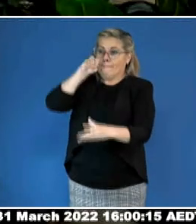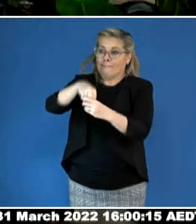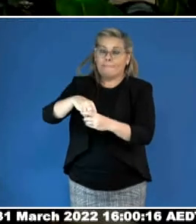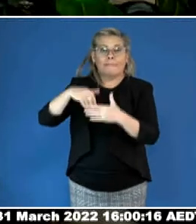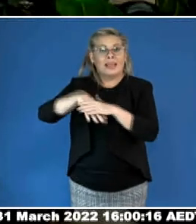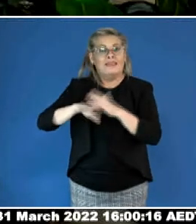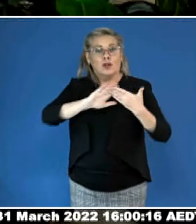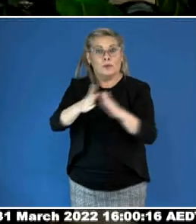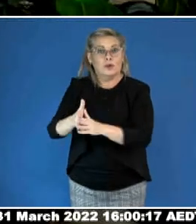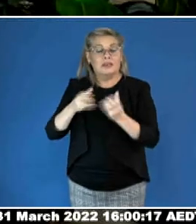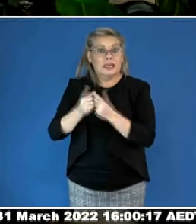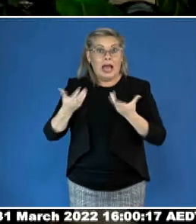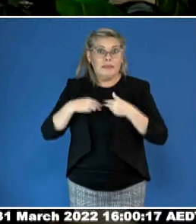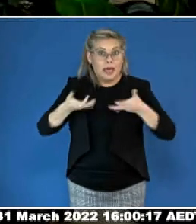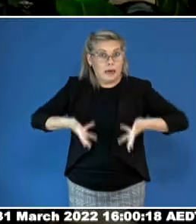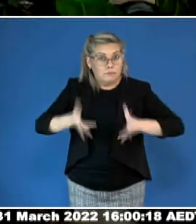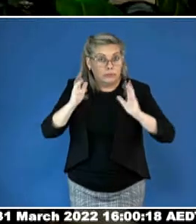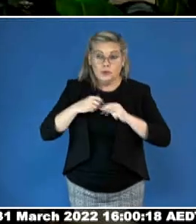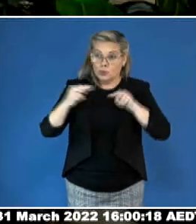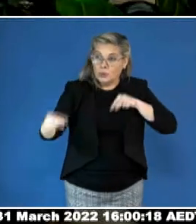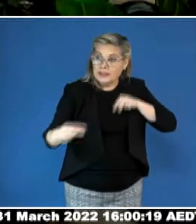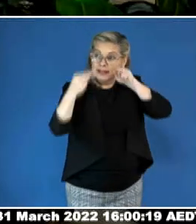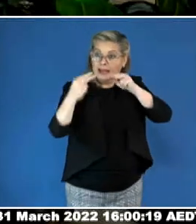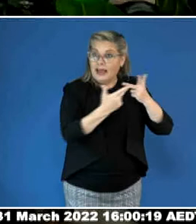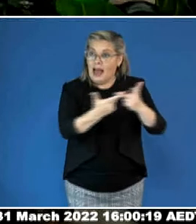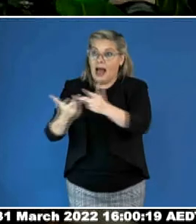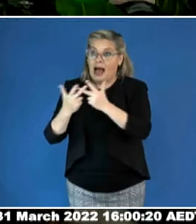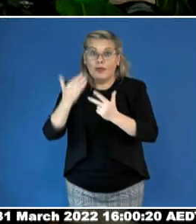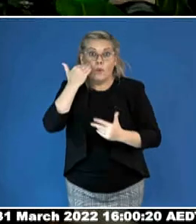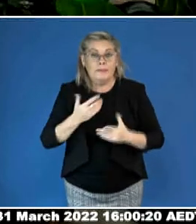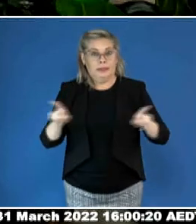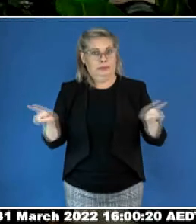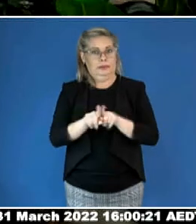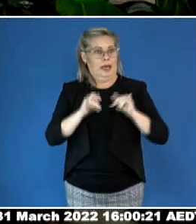Importantly for today, it exposes the specific vulnerabilities our community face